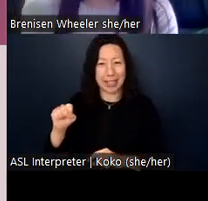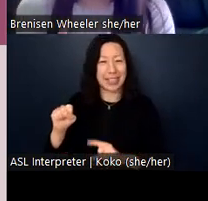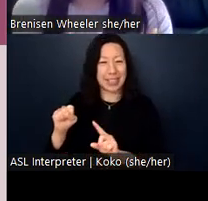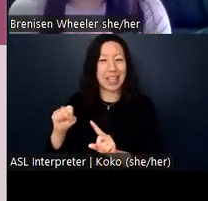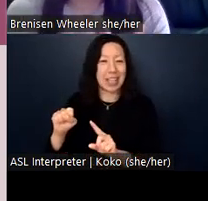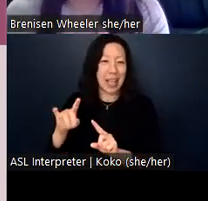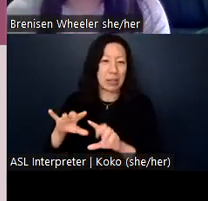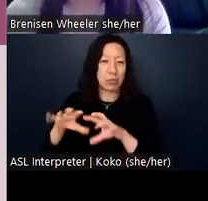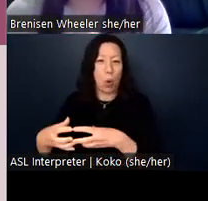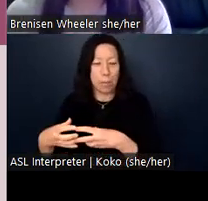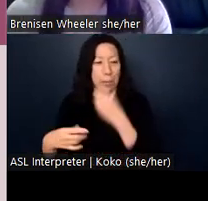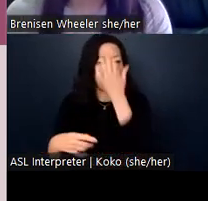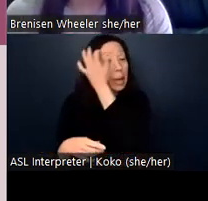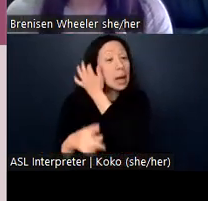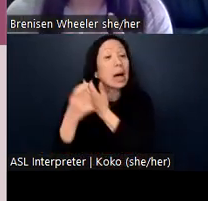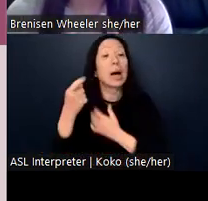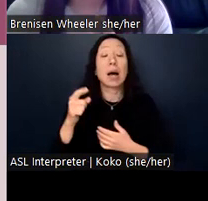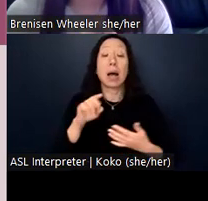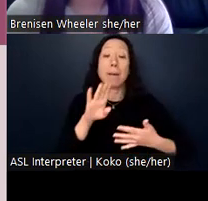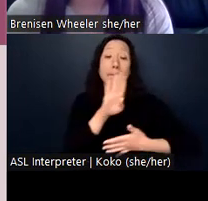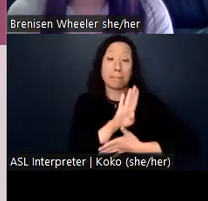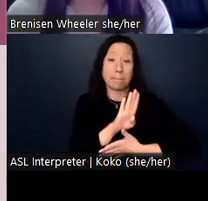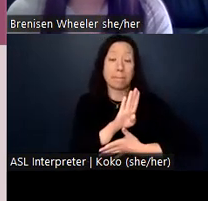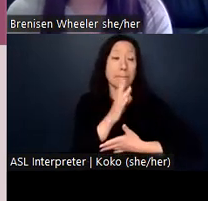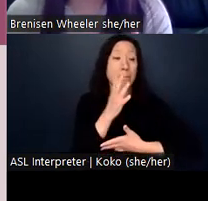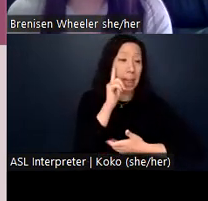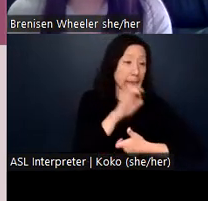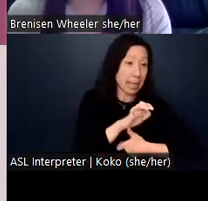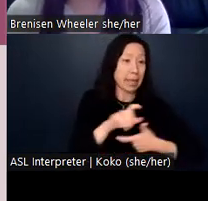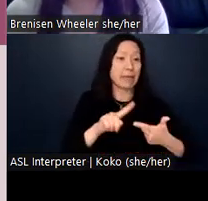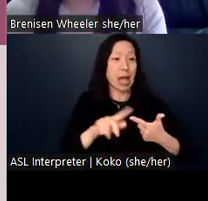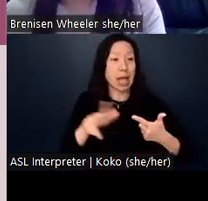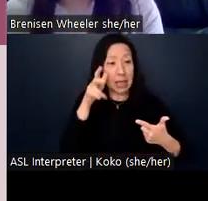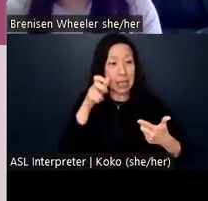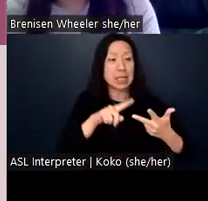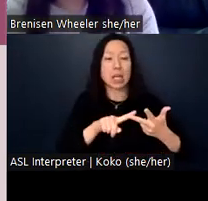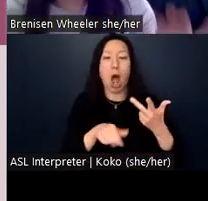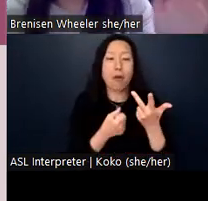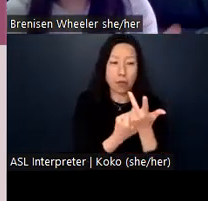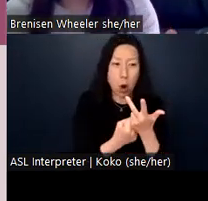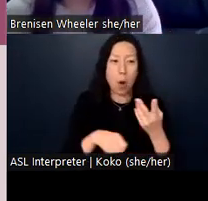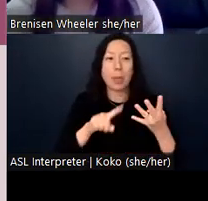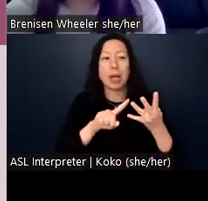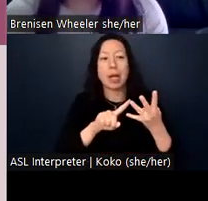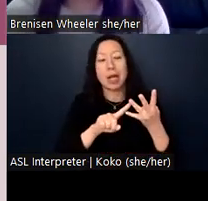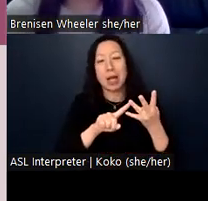13:18:03 Listen a firm support and power, and refer an important aspect of the Blazers